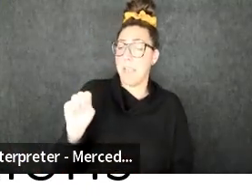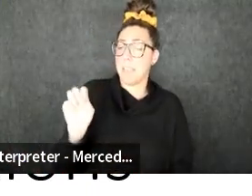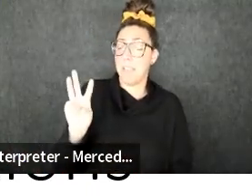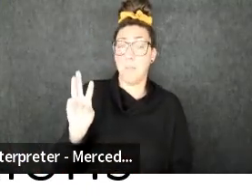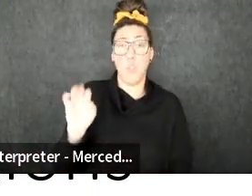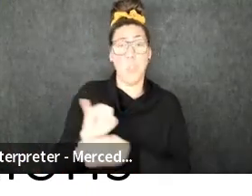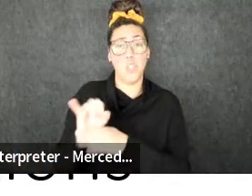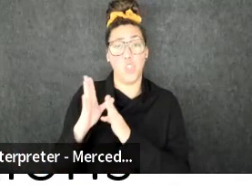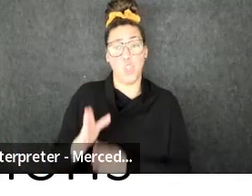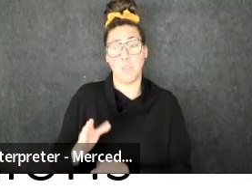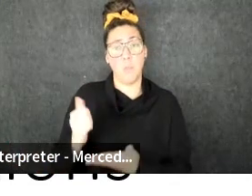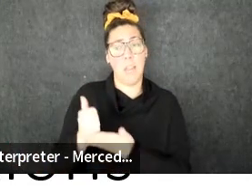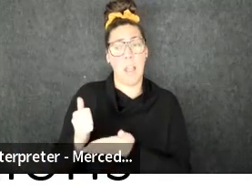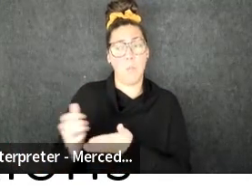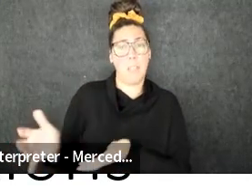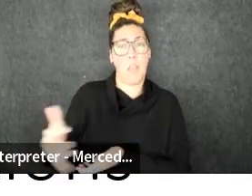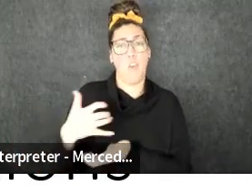gather those resources for you for other people as